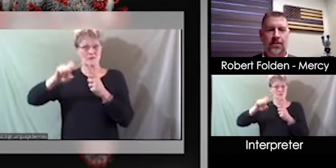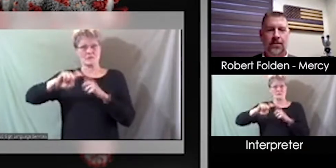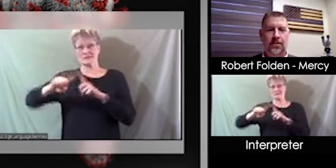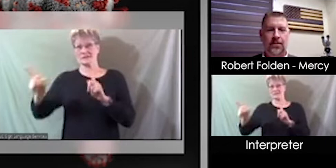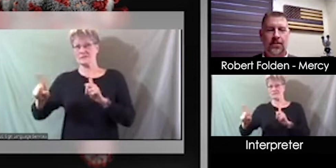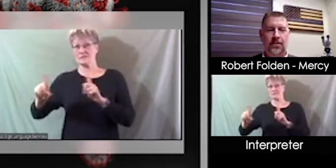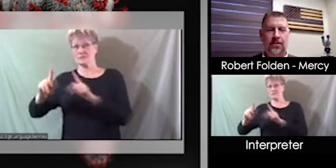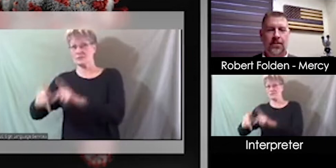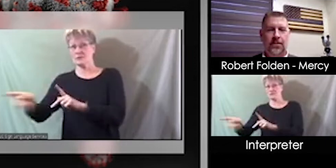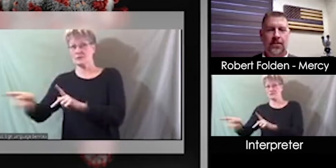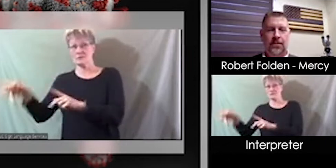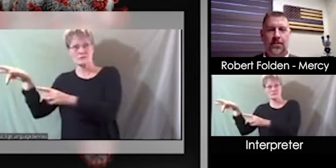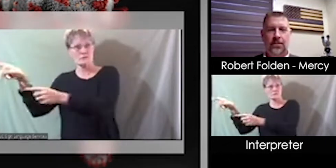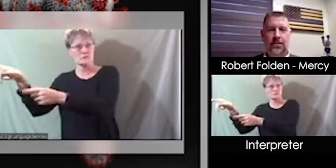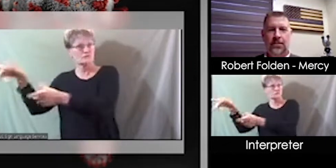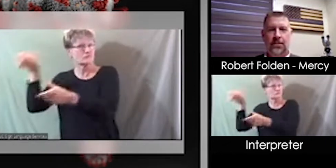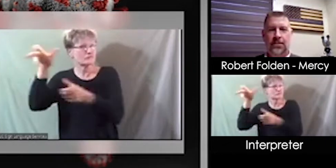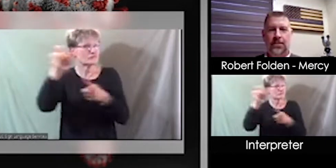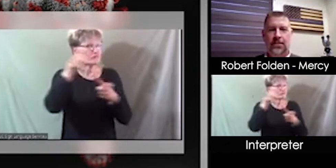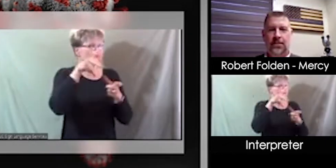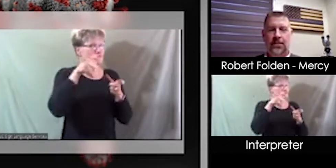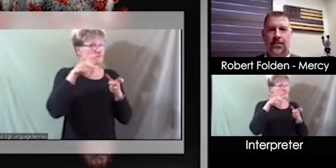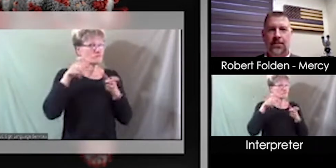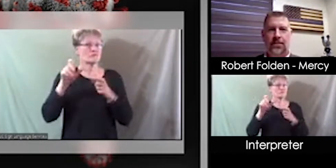speaking um regarding the two Redding hospitals do